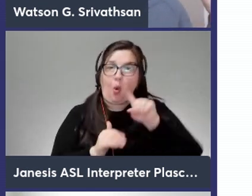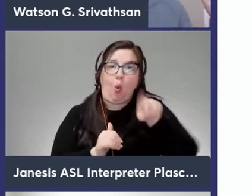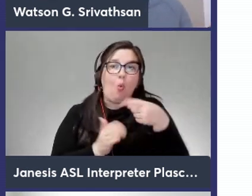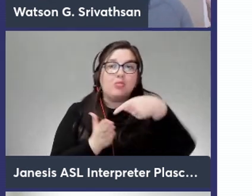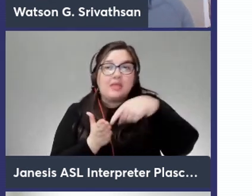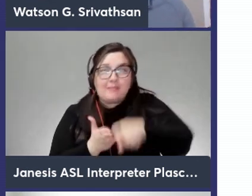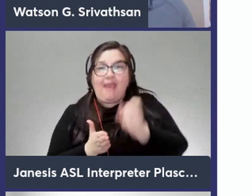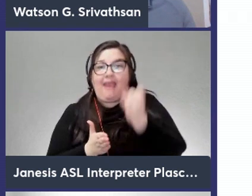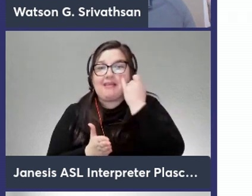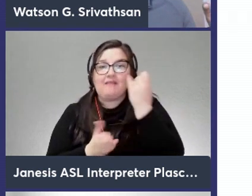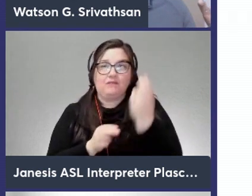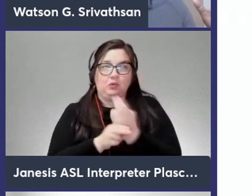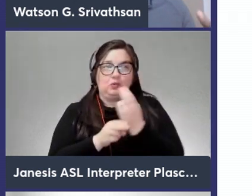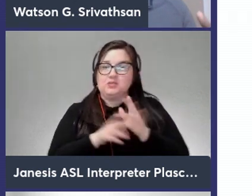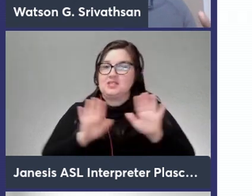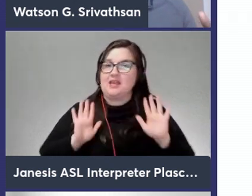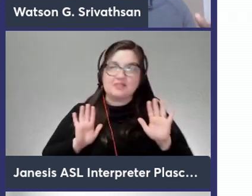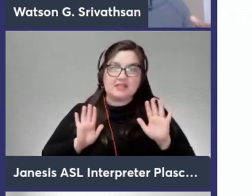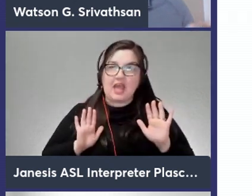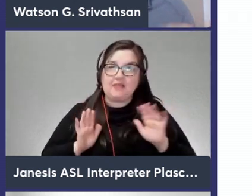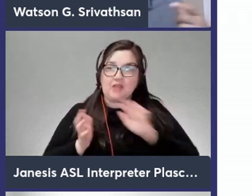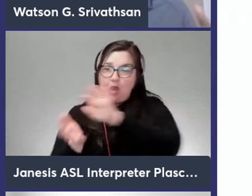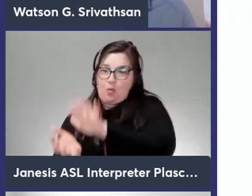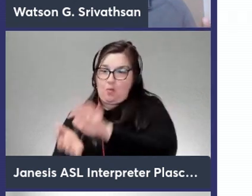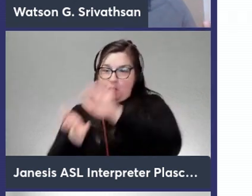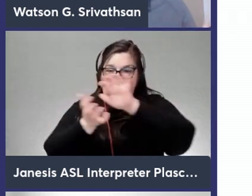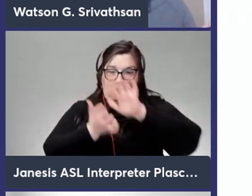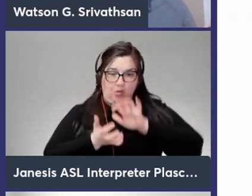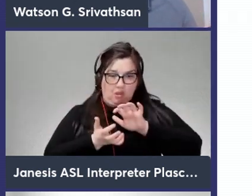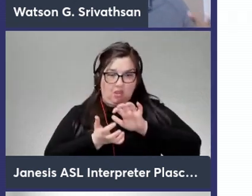you bring in one GB of training data and you translate how are you,